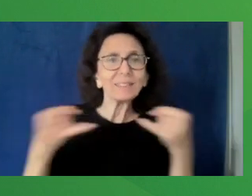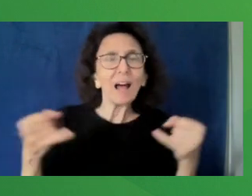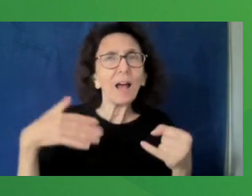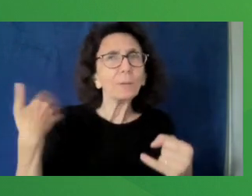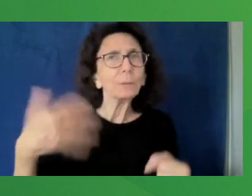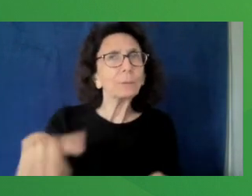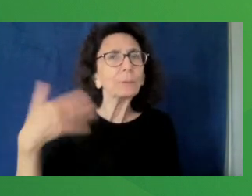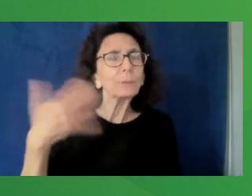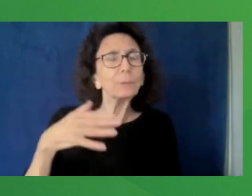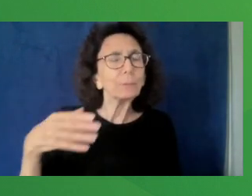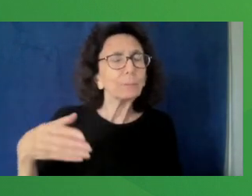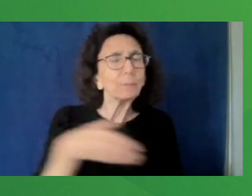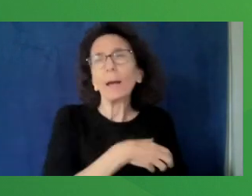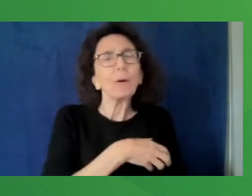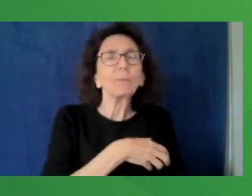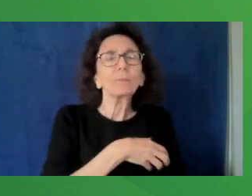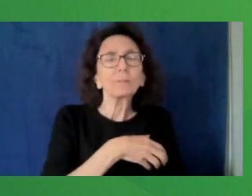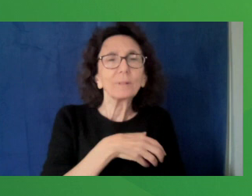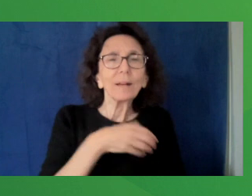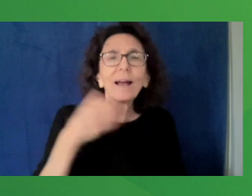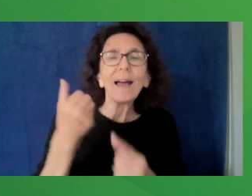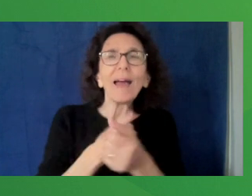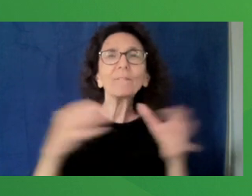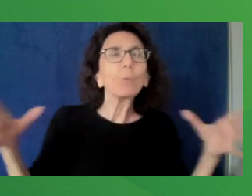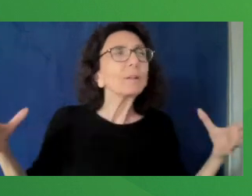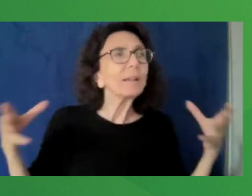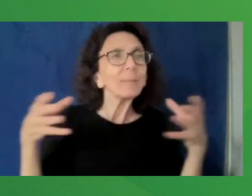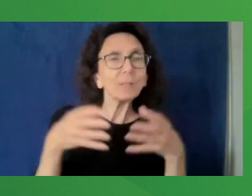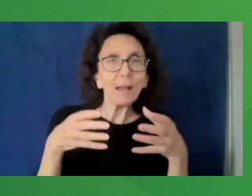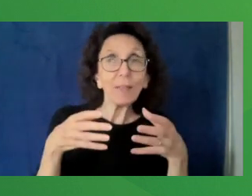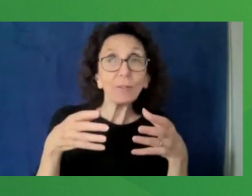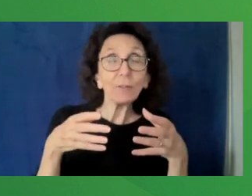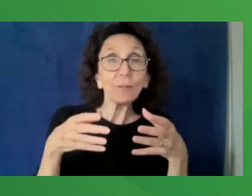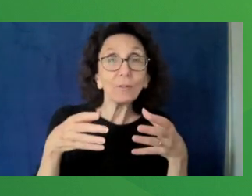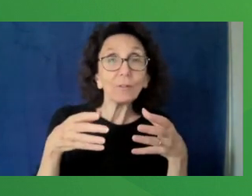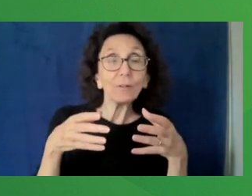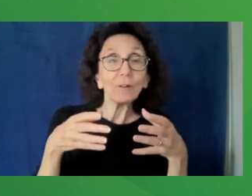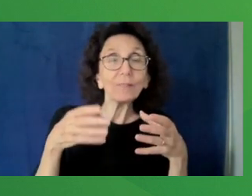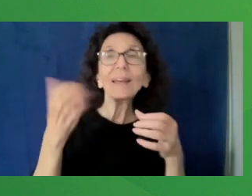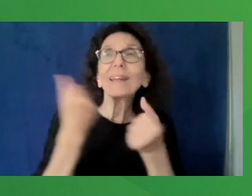impactful. If everyone came together in a way, then everything could get better someday. They